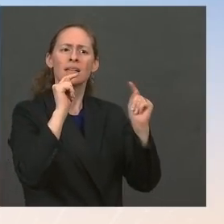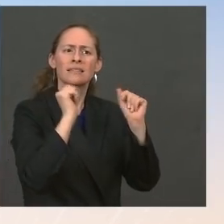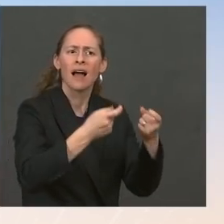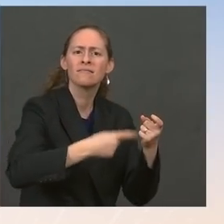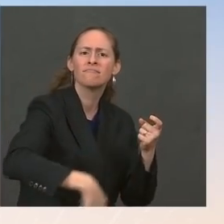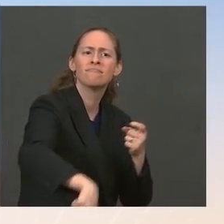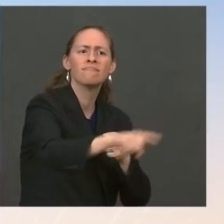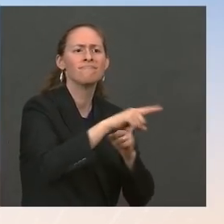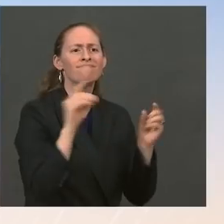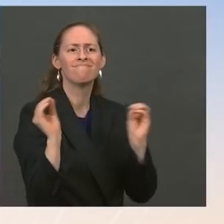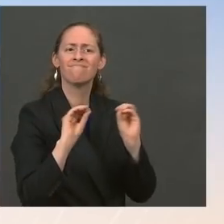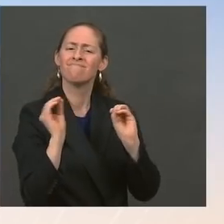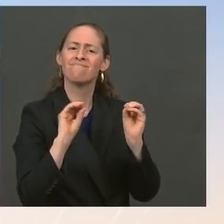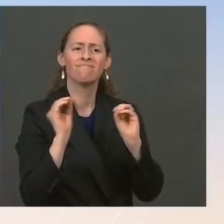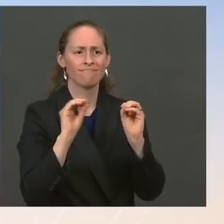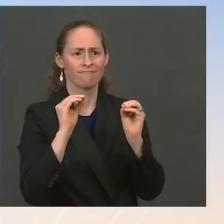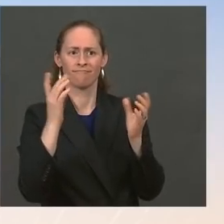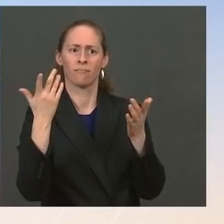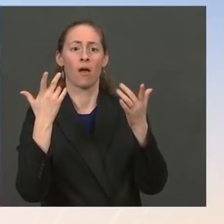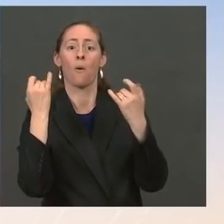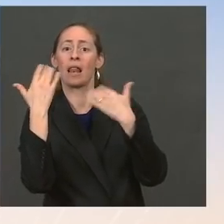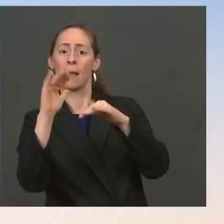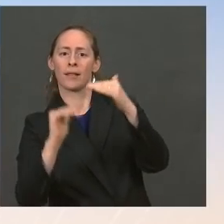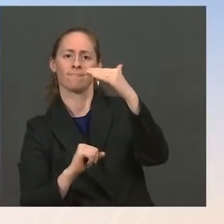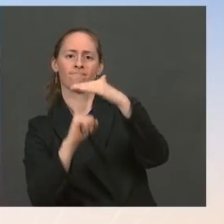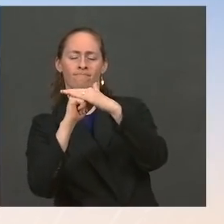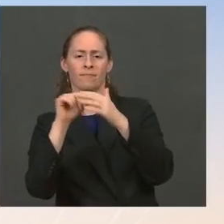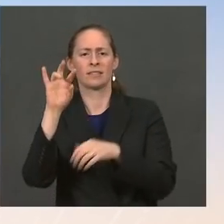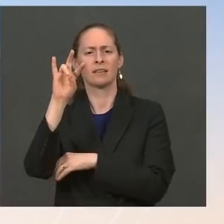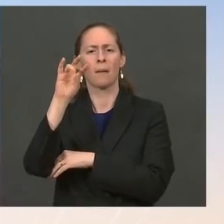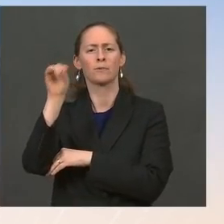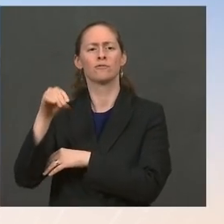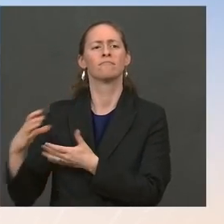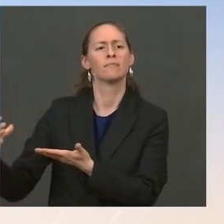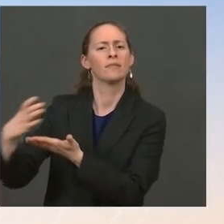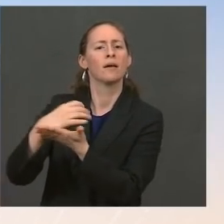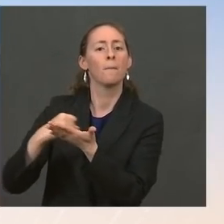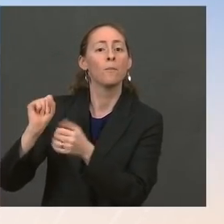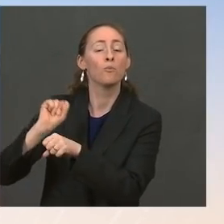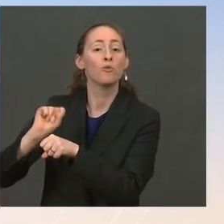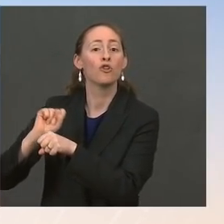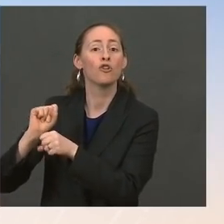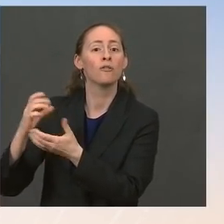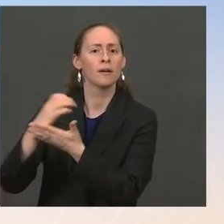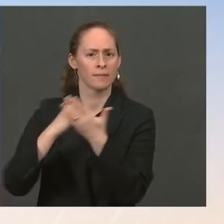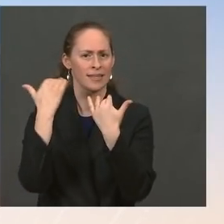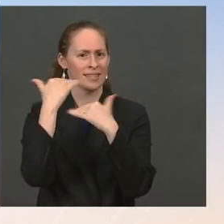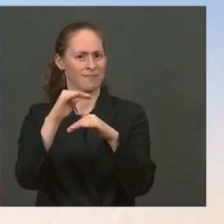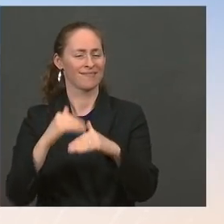Two parents with one toddler earning $100,000 per year will save more than $5,000 per year.